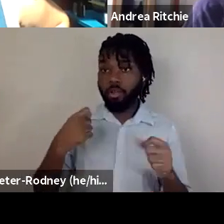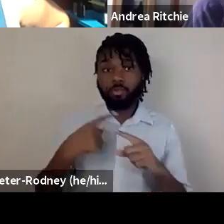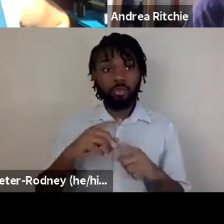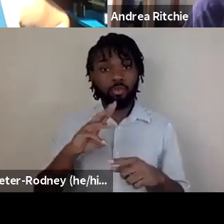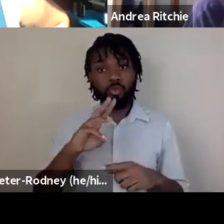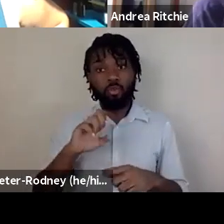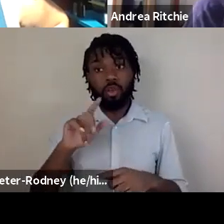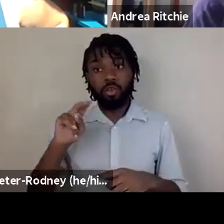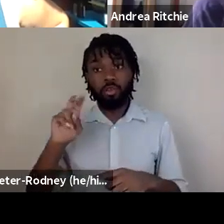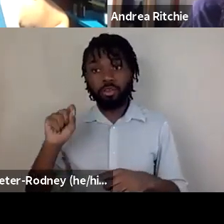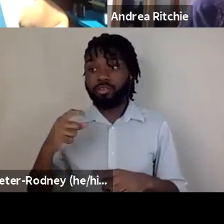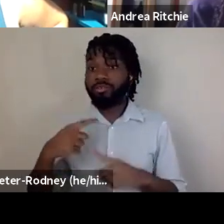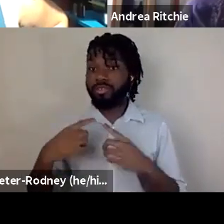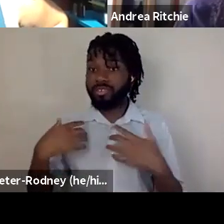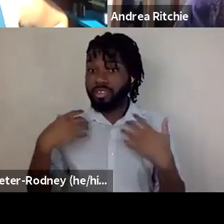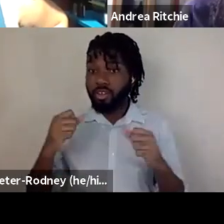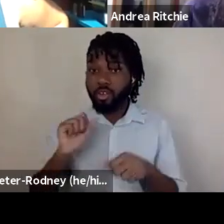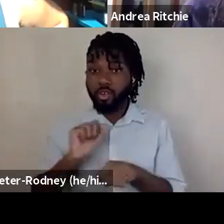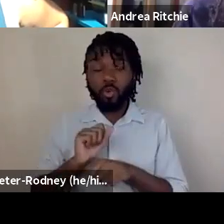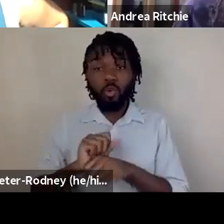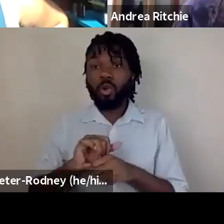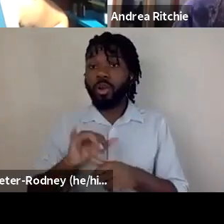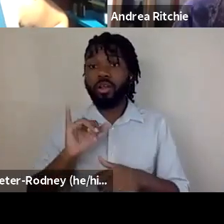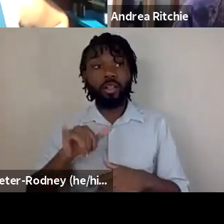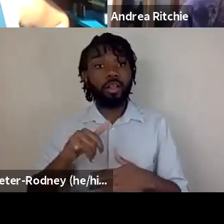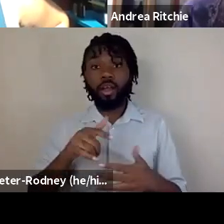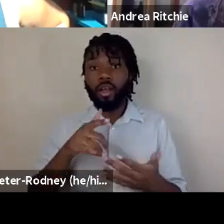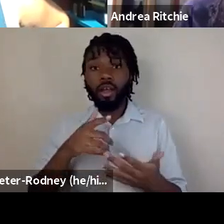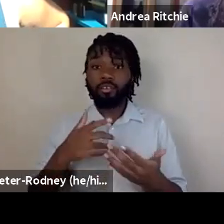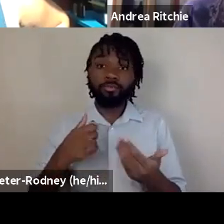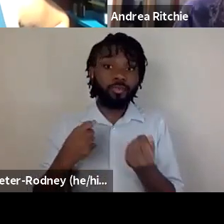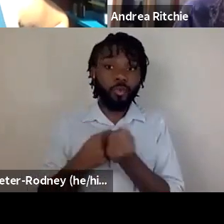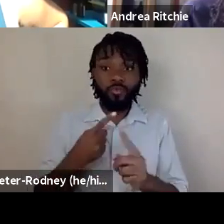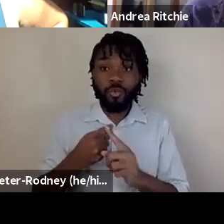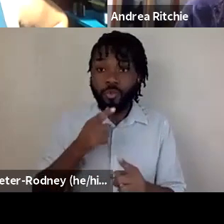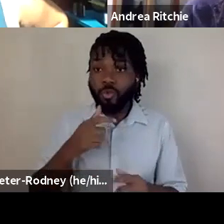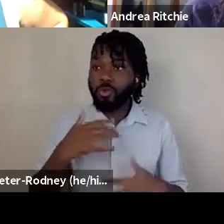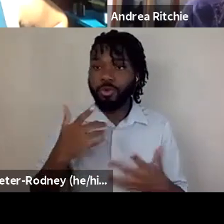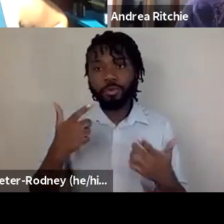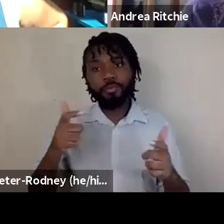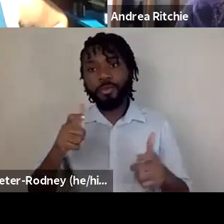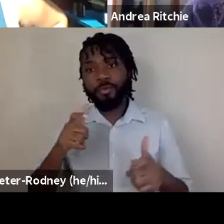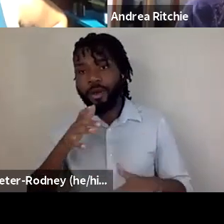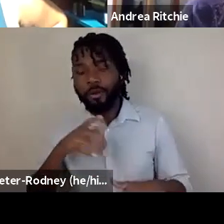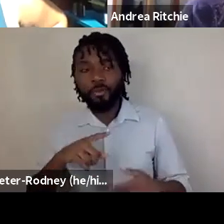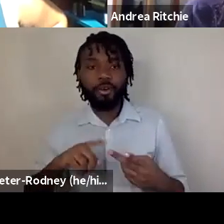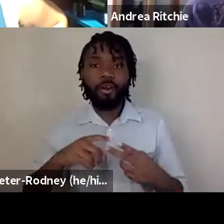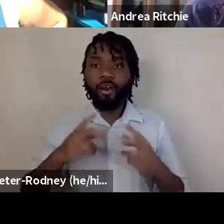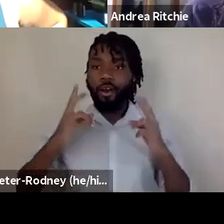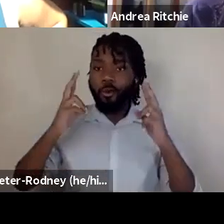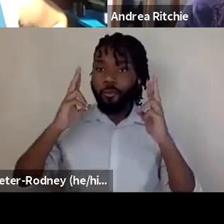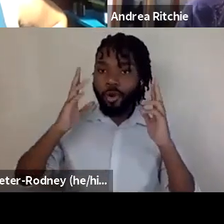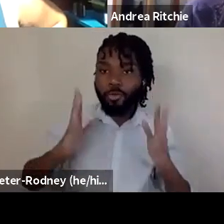is held by big mamas, is held by barbers, is held by stylists, teachers, coaches,